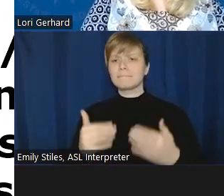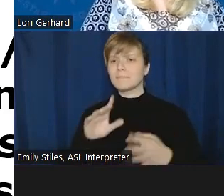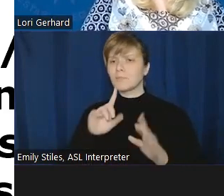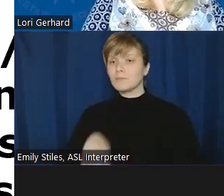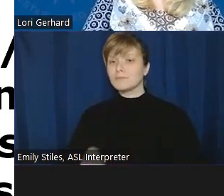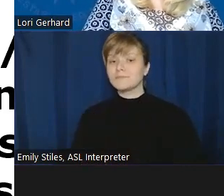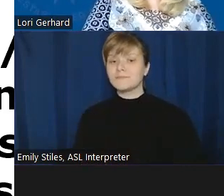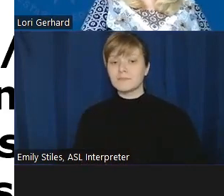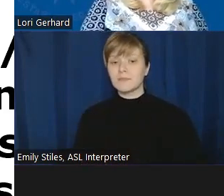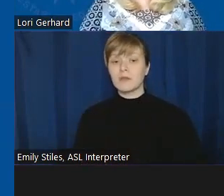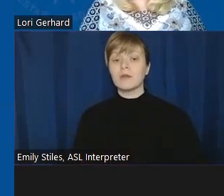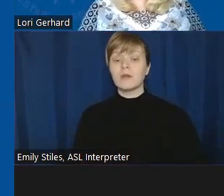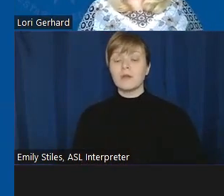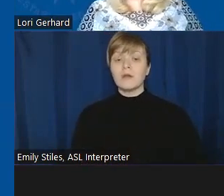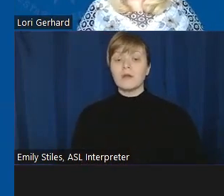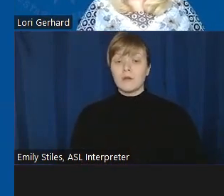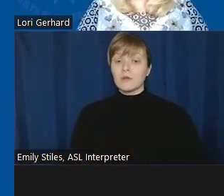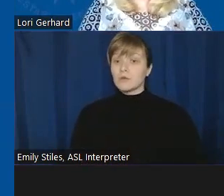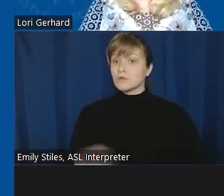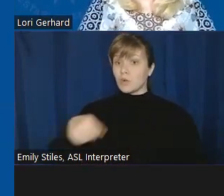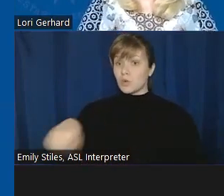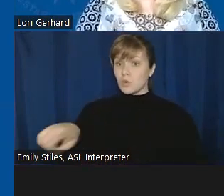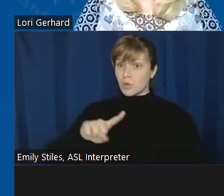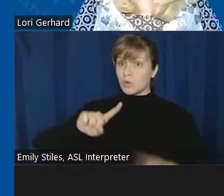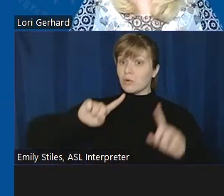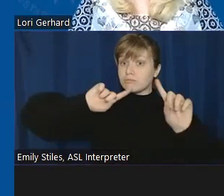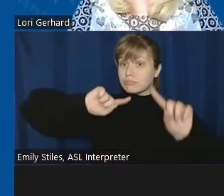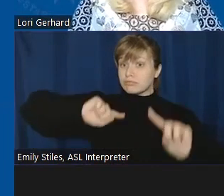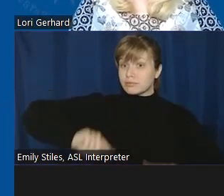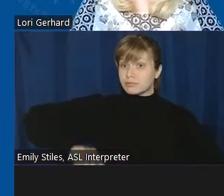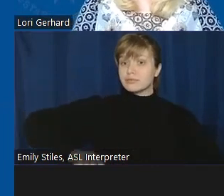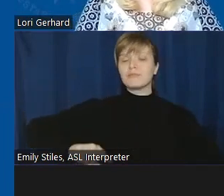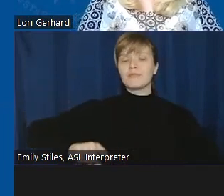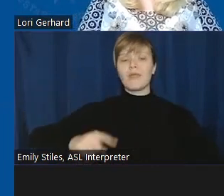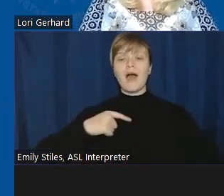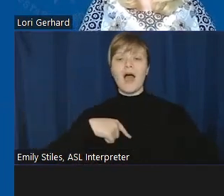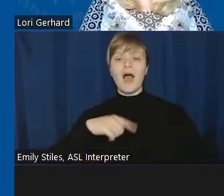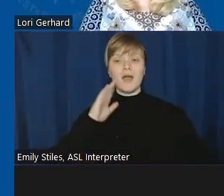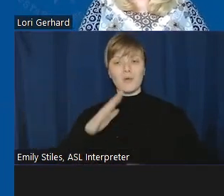While you are responding to the poll, I would like to tell you about the HSRC,